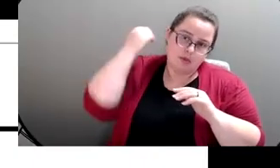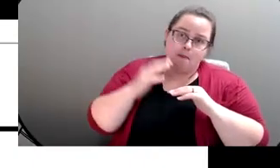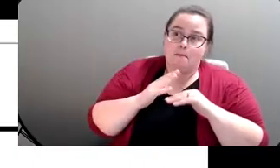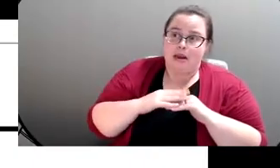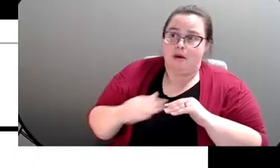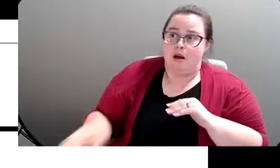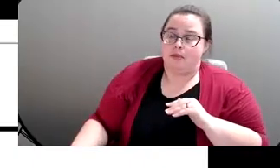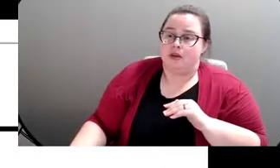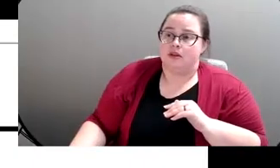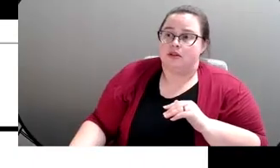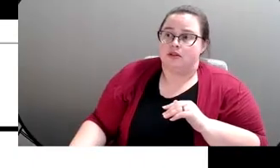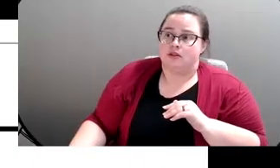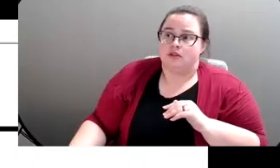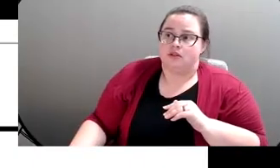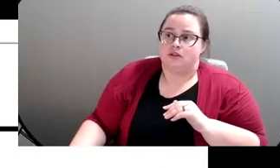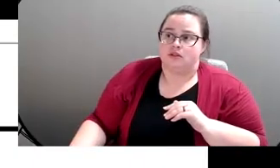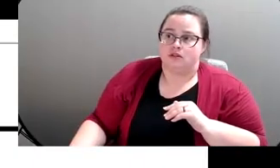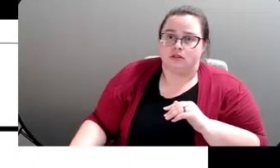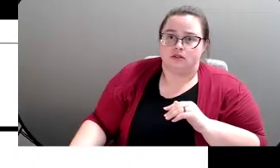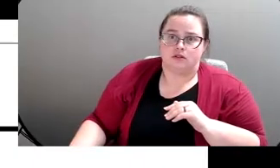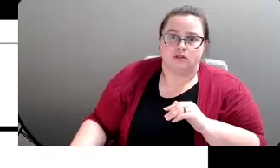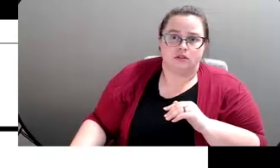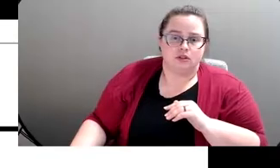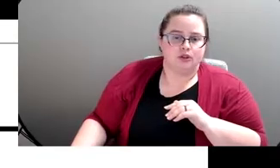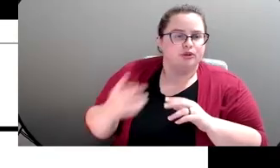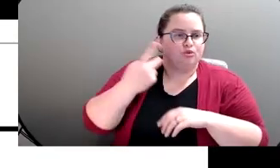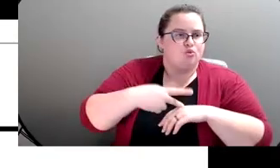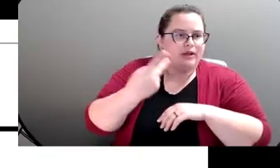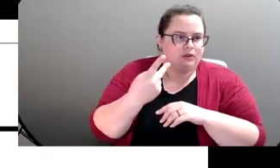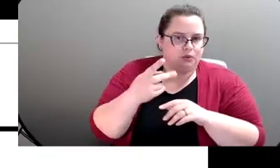is twice a week with two different substantive interactions.